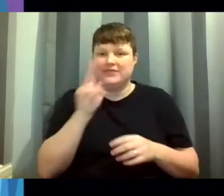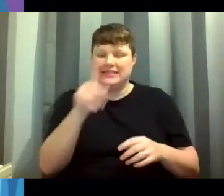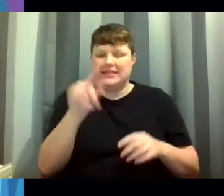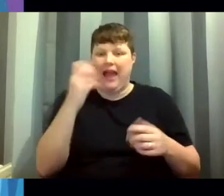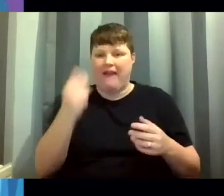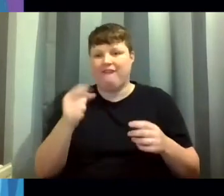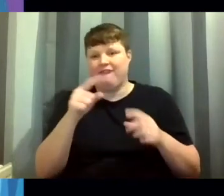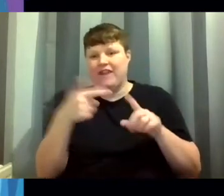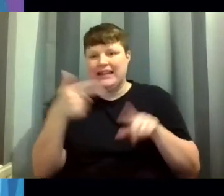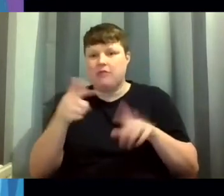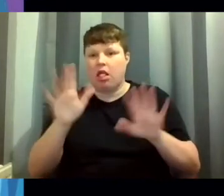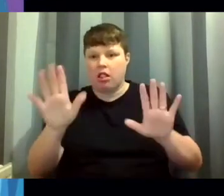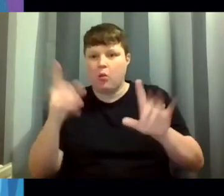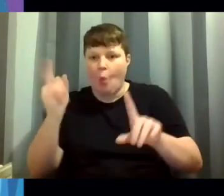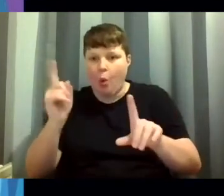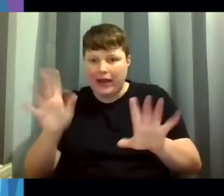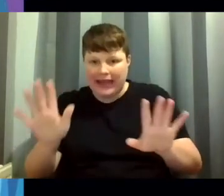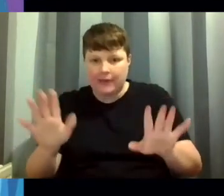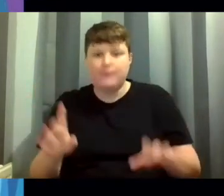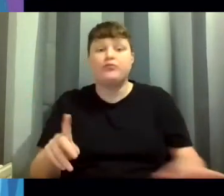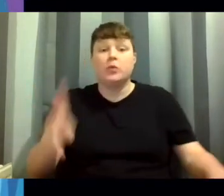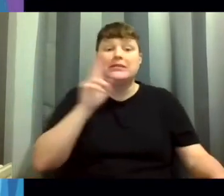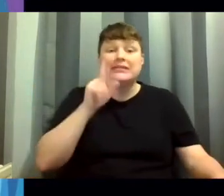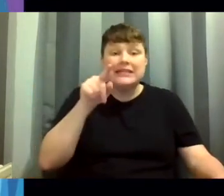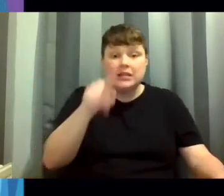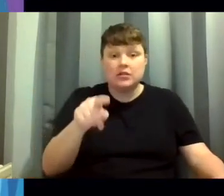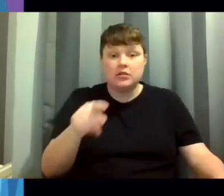It's a useful technique if we combine that with a projector to actually shine